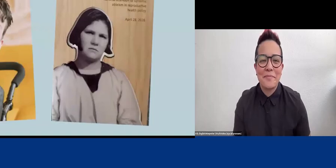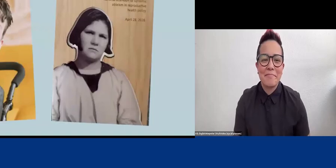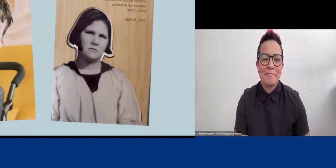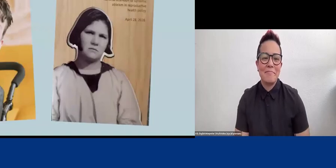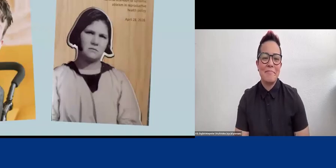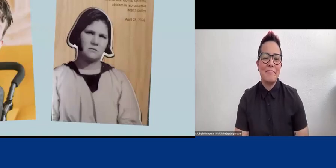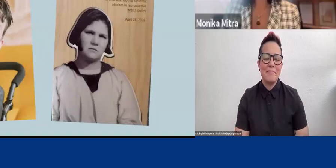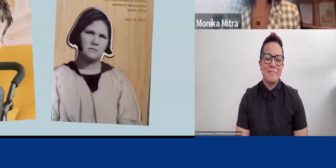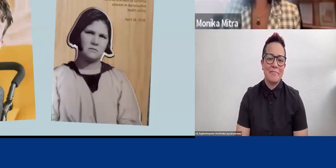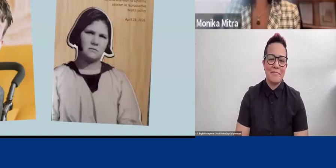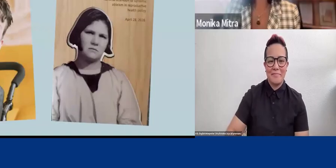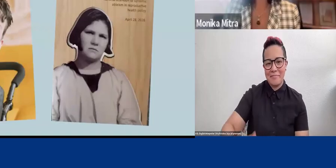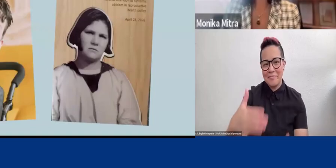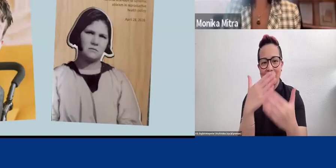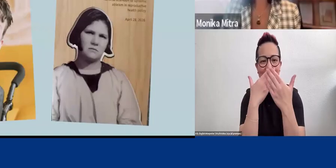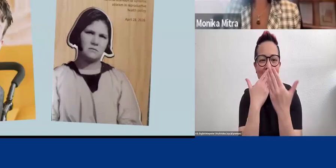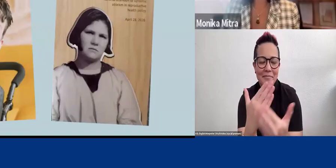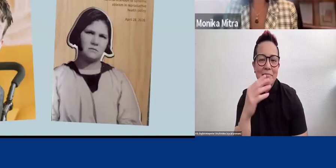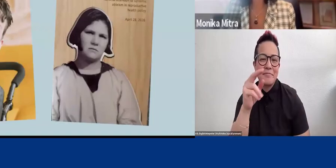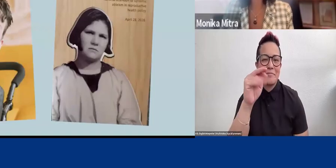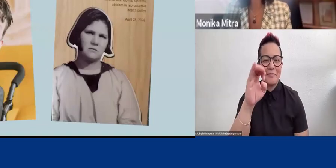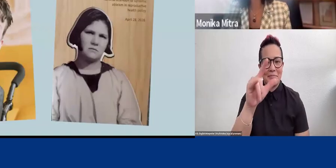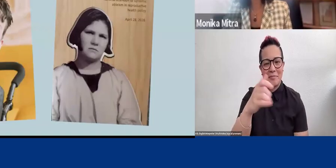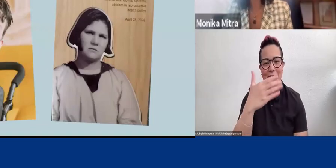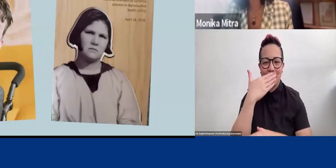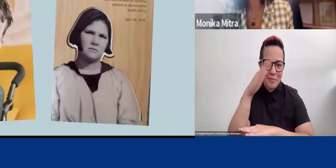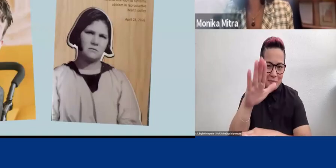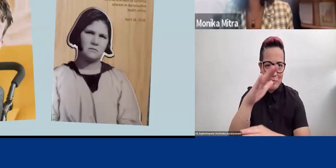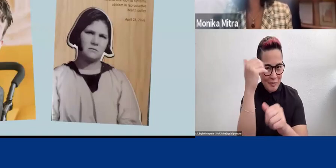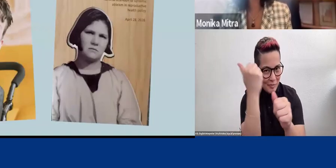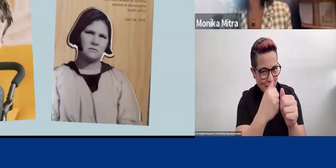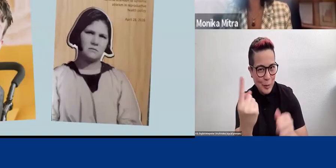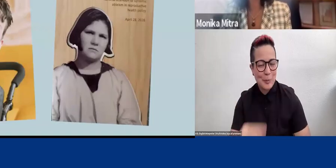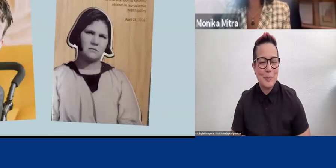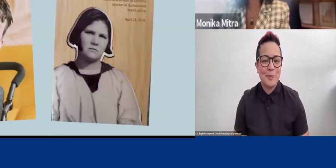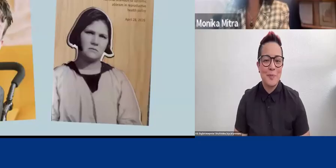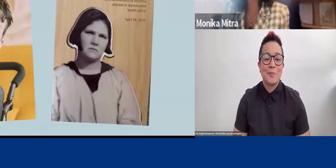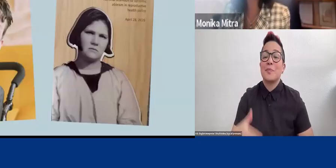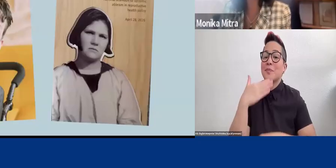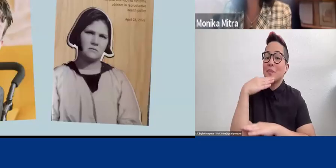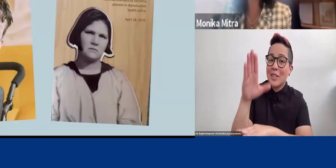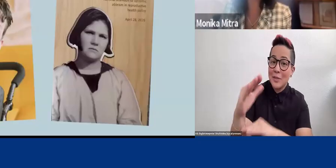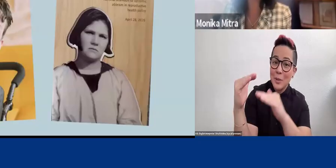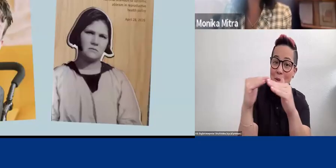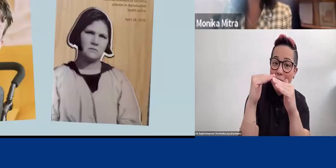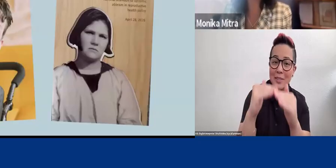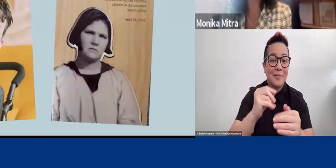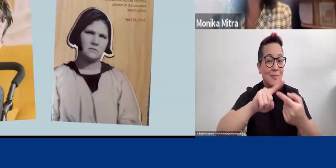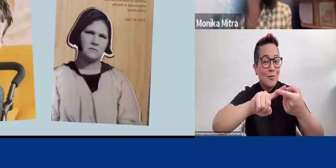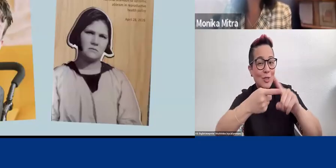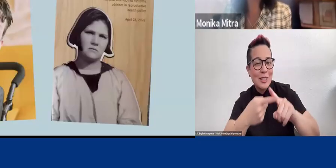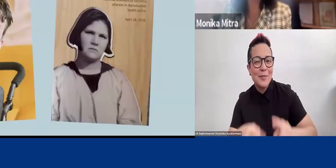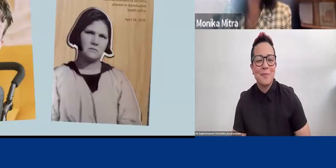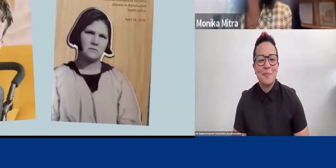Thank you, Nicole. Good afternoon, everybody. Good afternoon, colleagues and friends. On behalf of